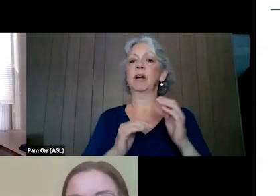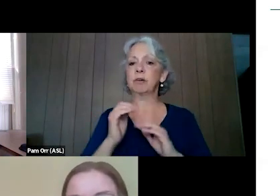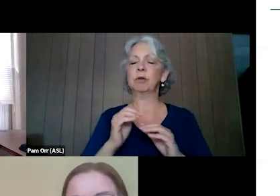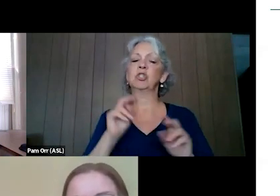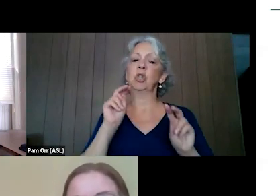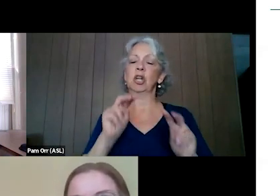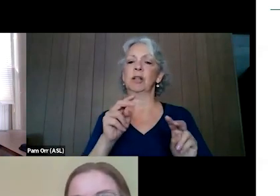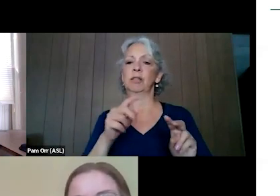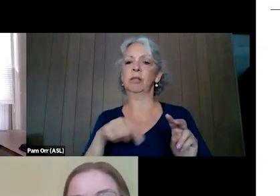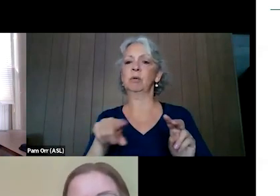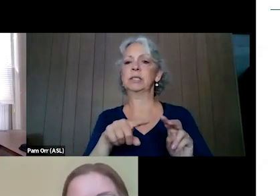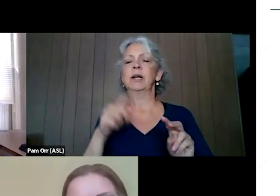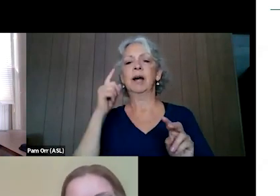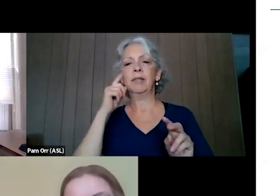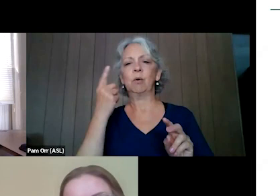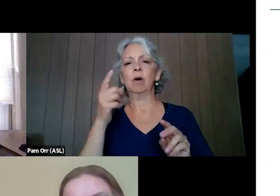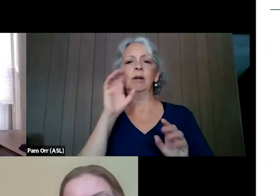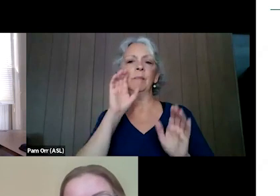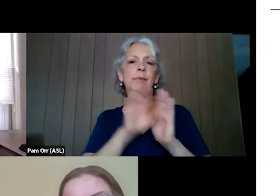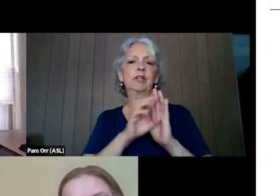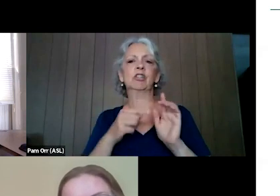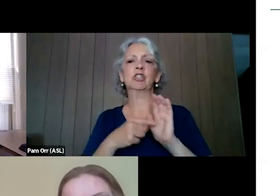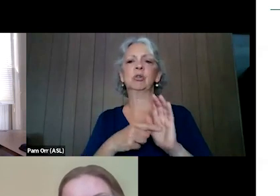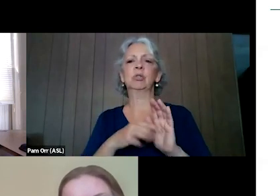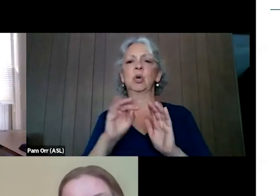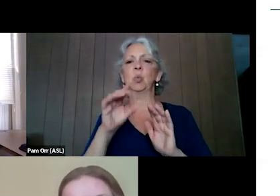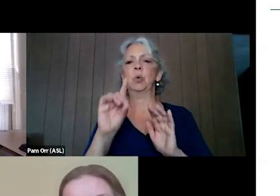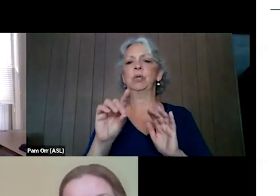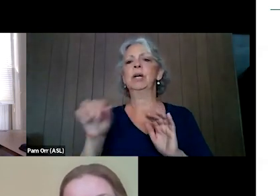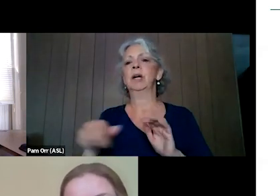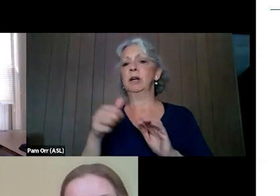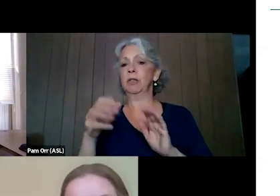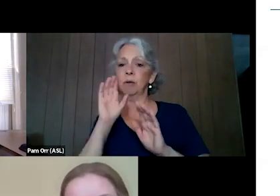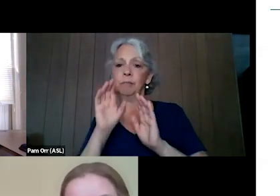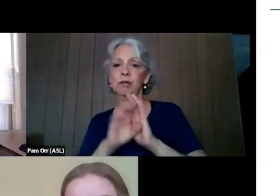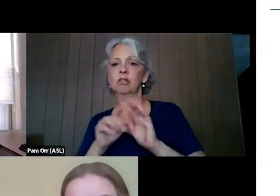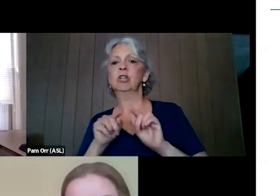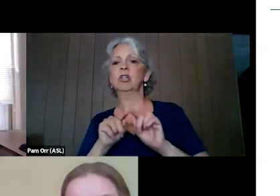because I think that there's one picture which just shows a wound, but then there's another picture that actually shows the progression of wound healing.